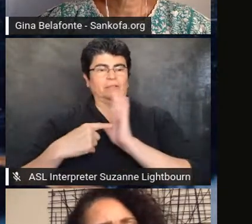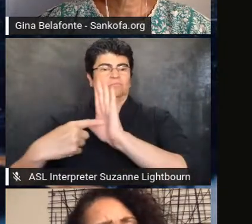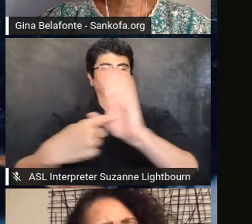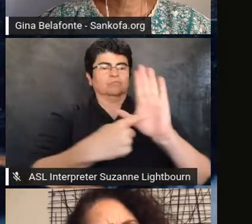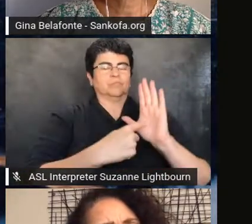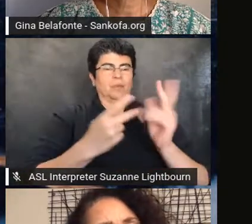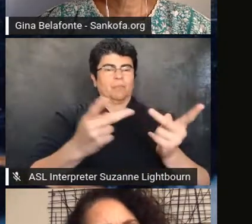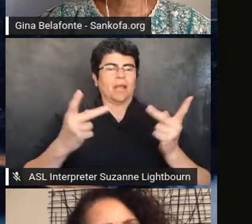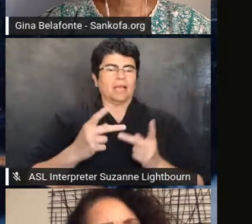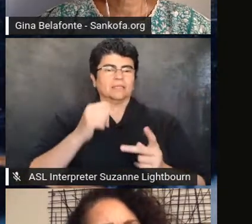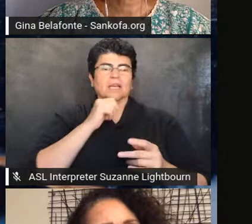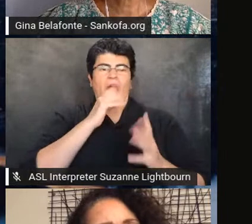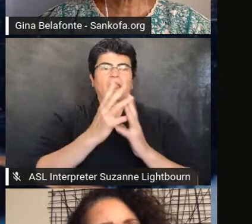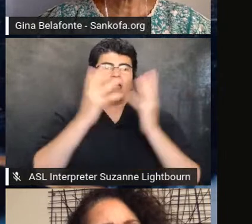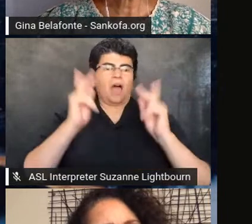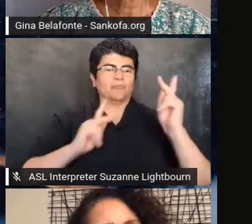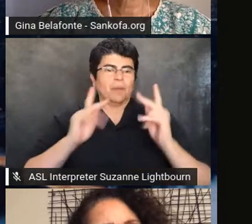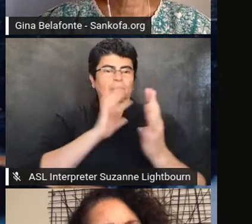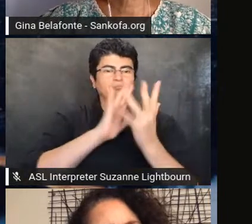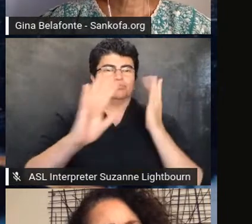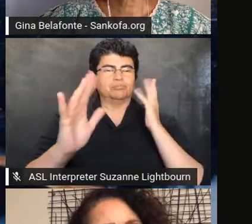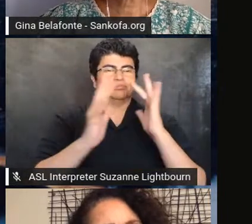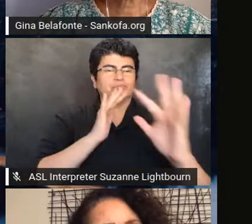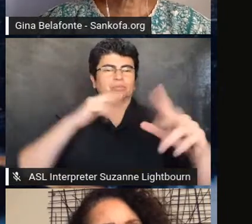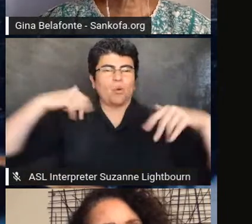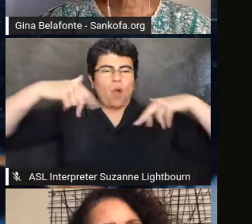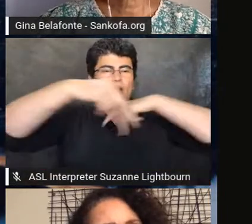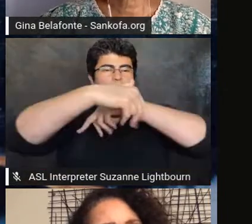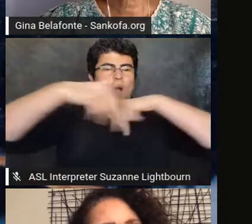where there's a lot of traffic with students coming through.